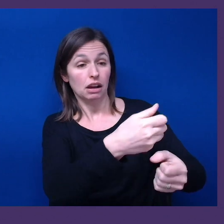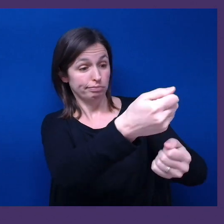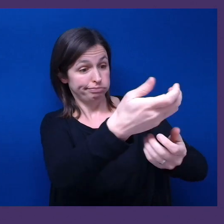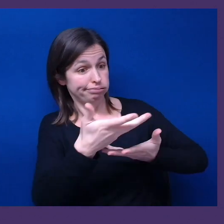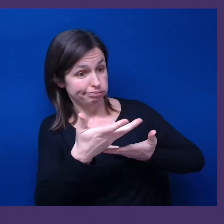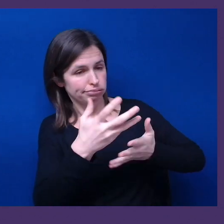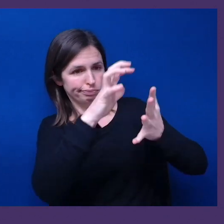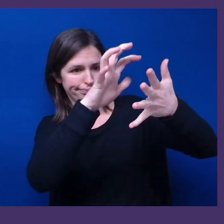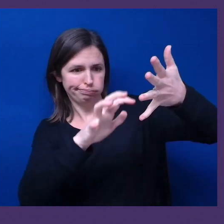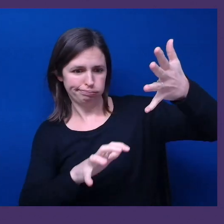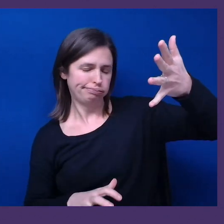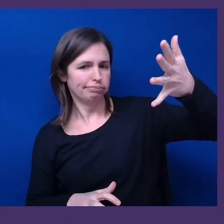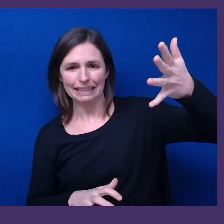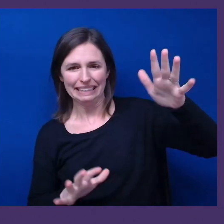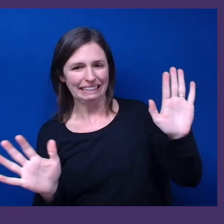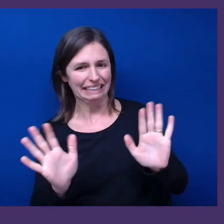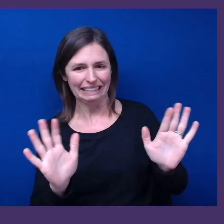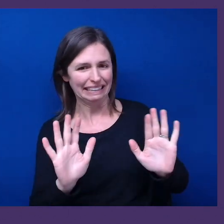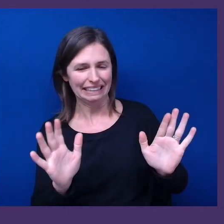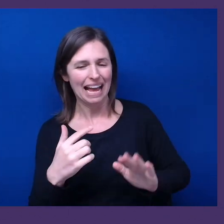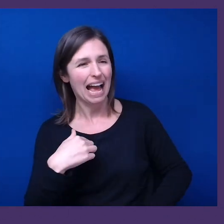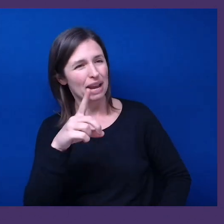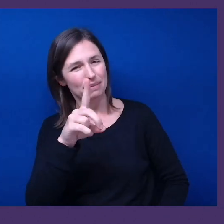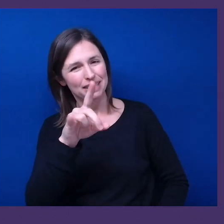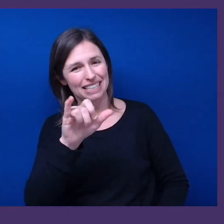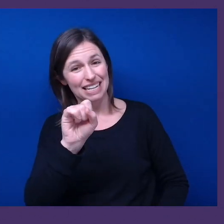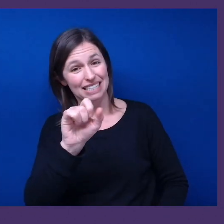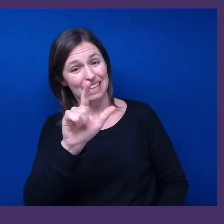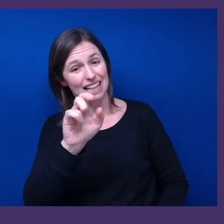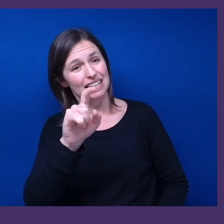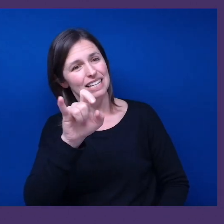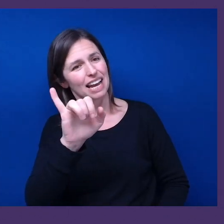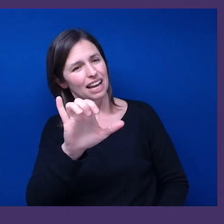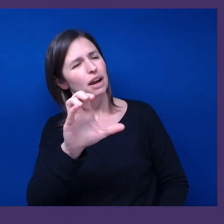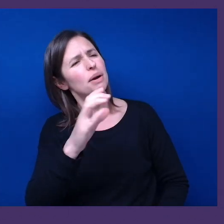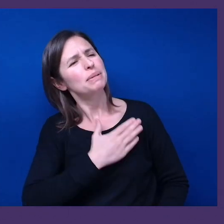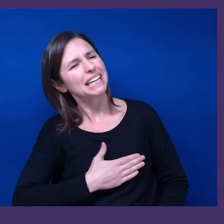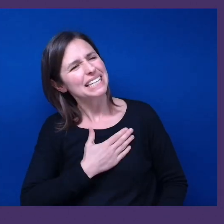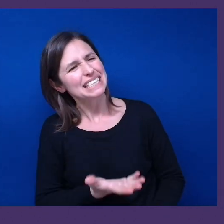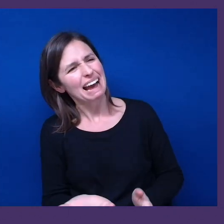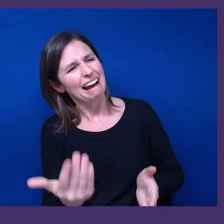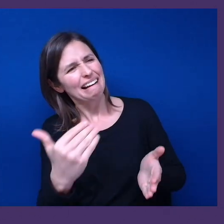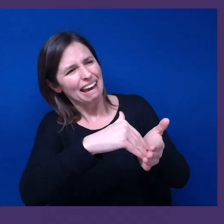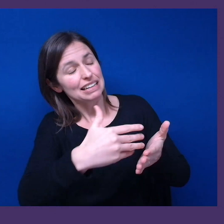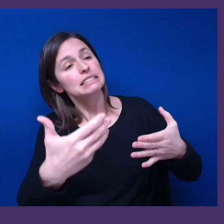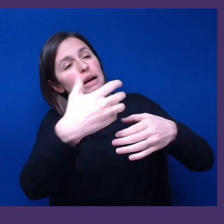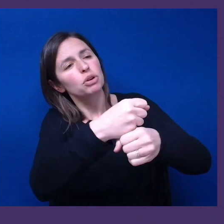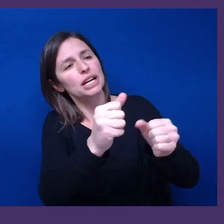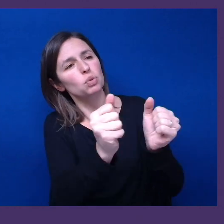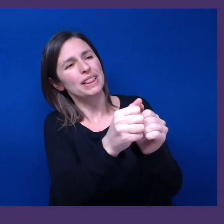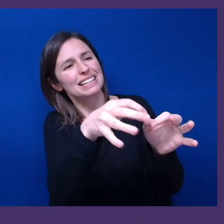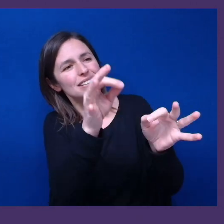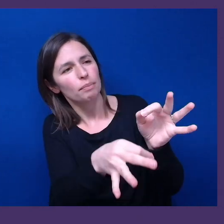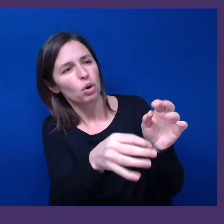Explain this in plain language using shorter sentences. Then there's chain of thought prompting.